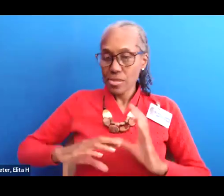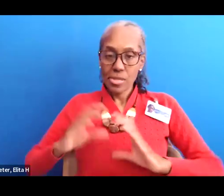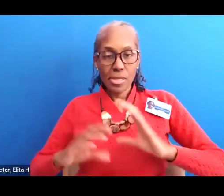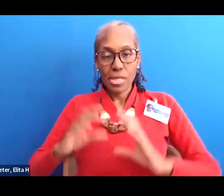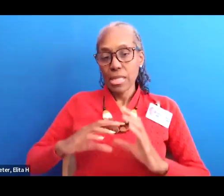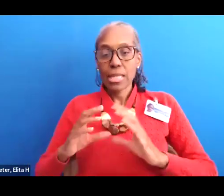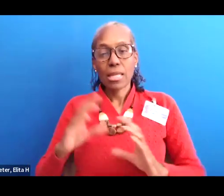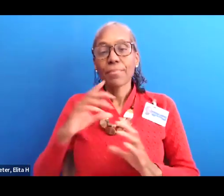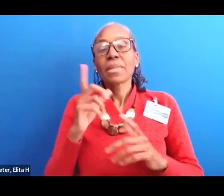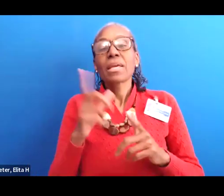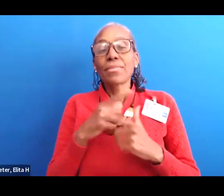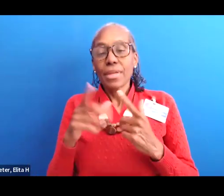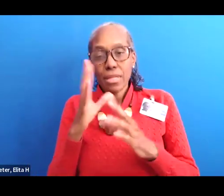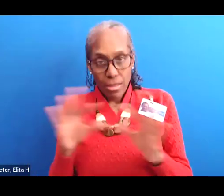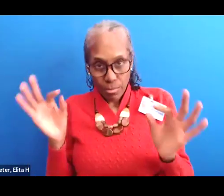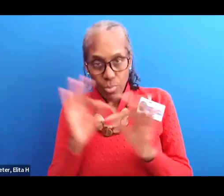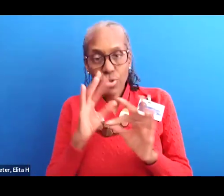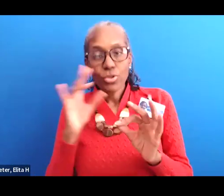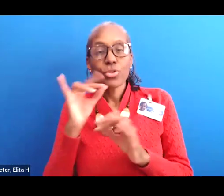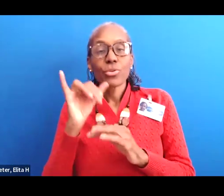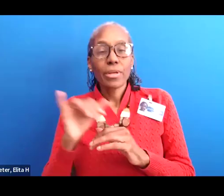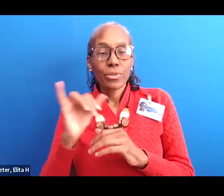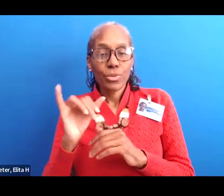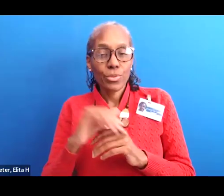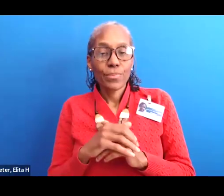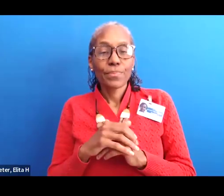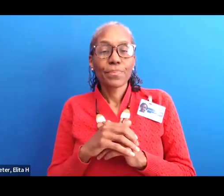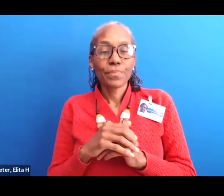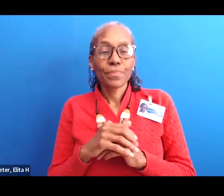It's really important to do those exercises, even though I know